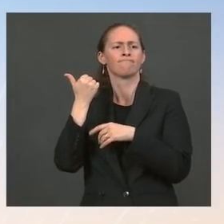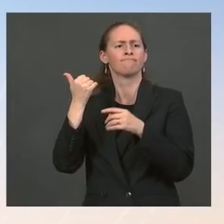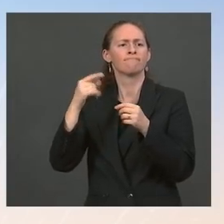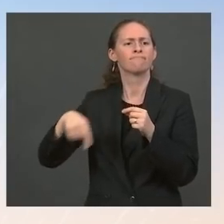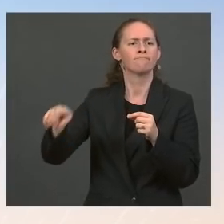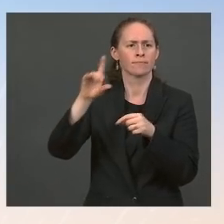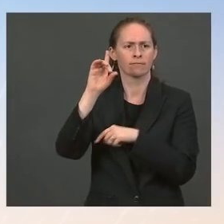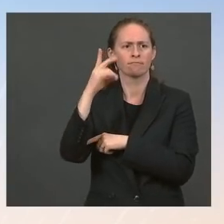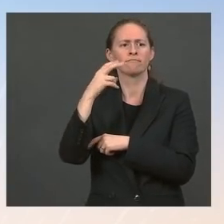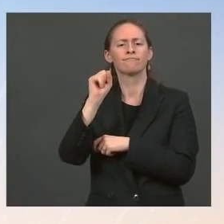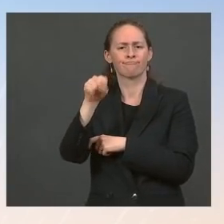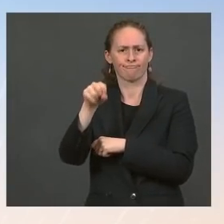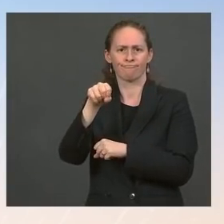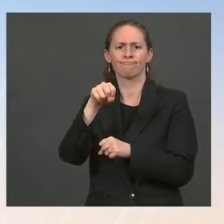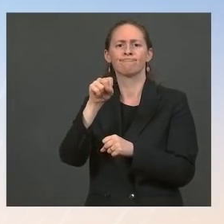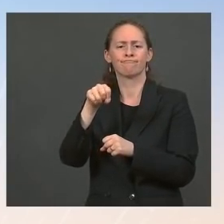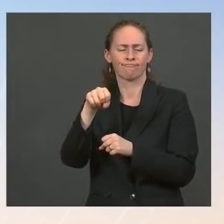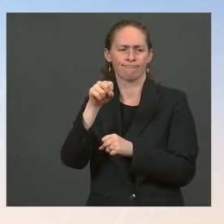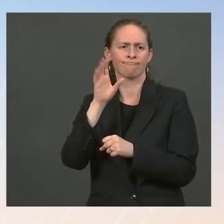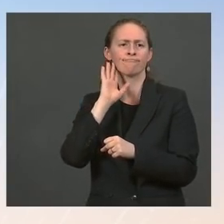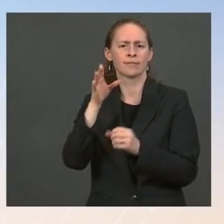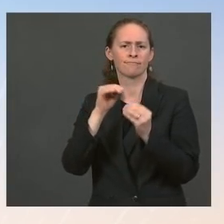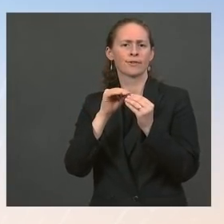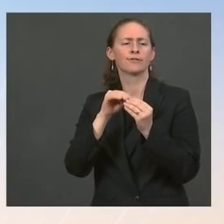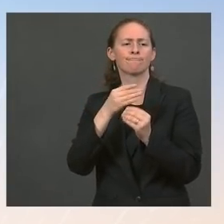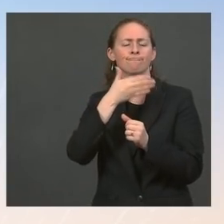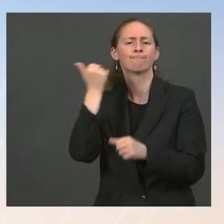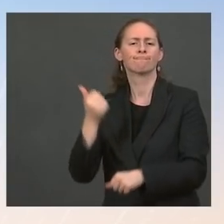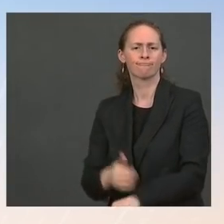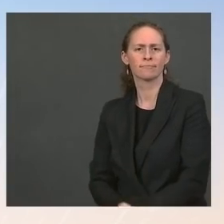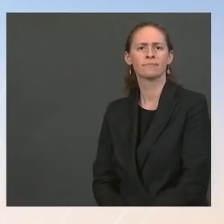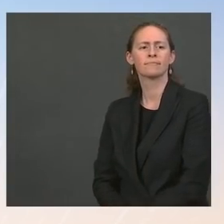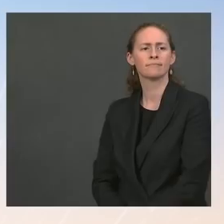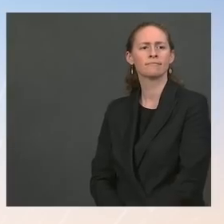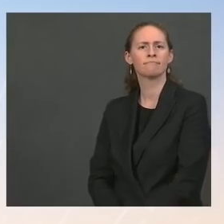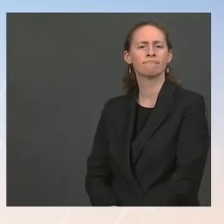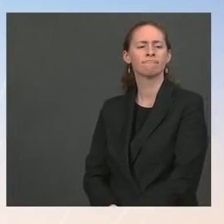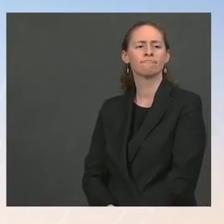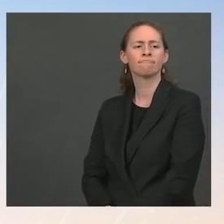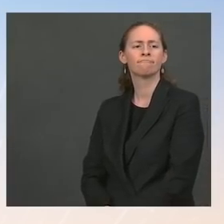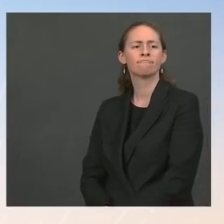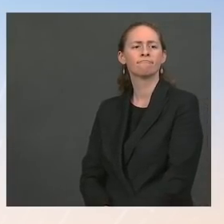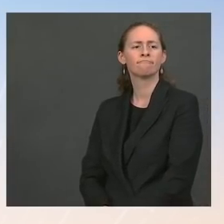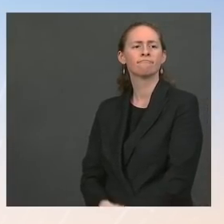as well that they are doing, and -- you know, to help better monitor and predict migrants